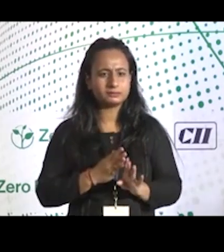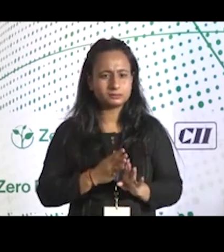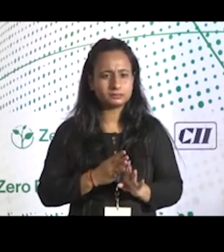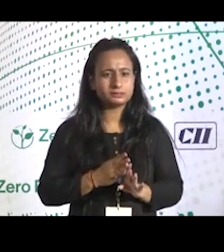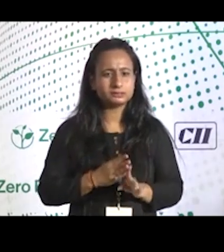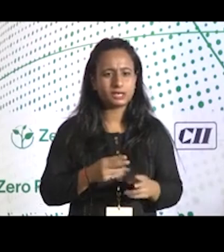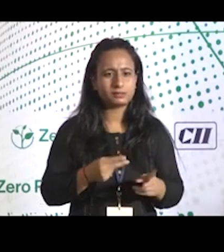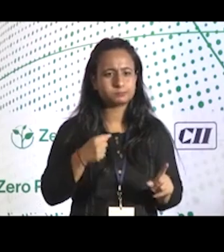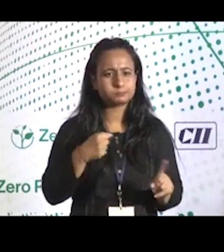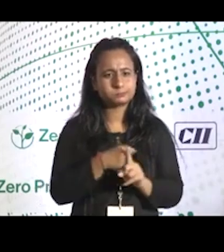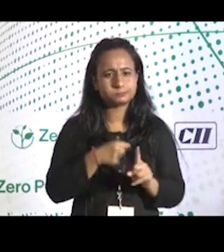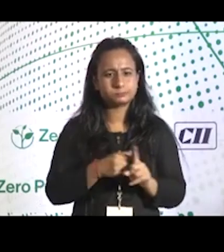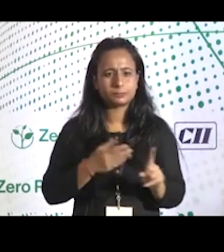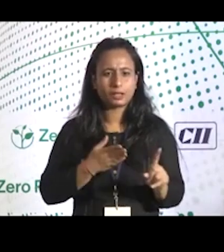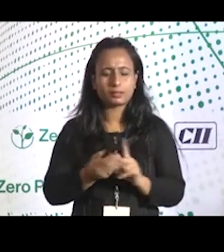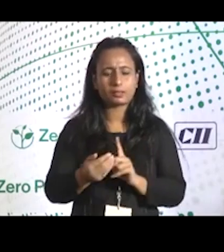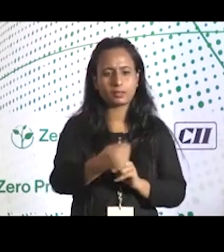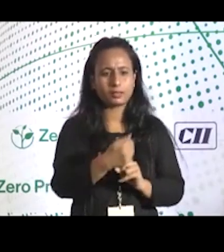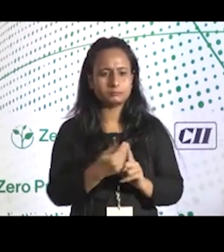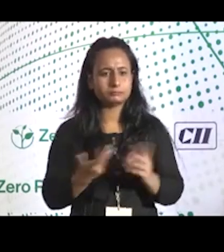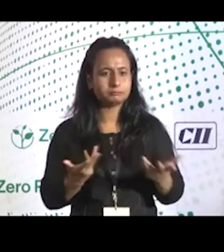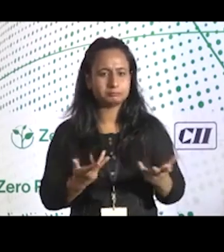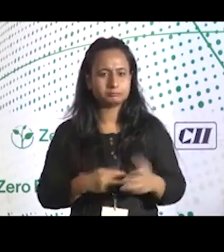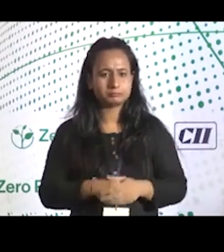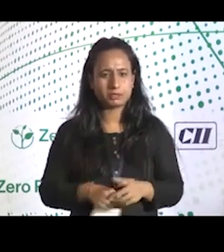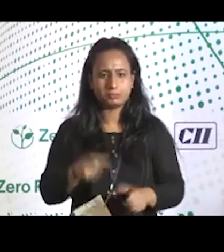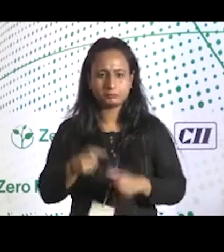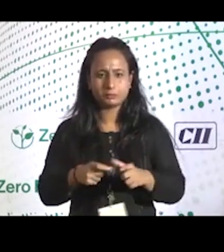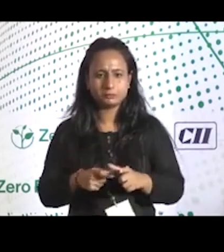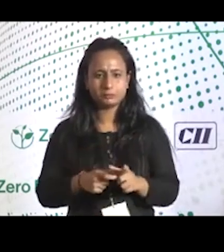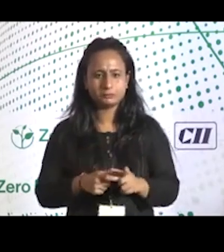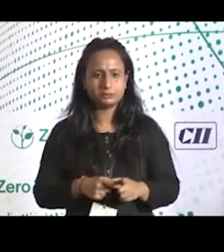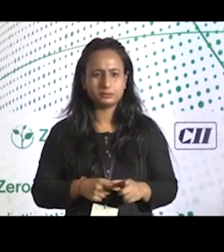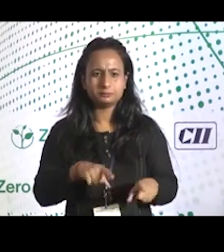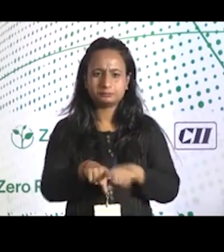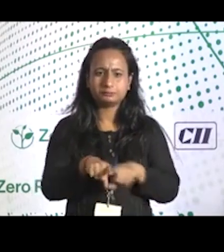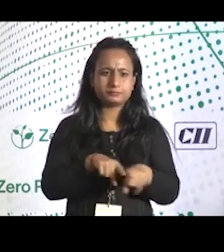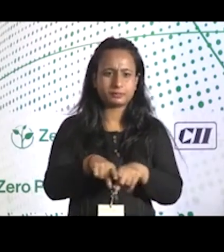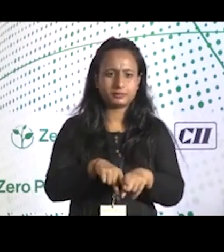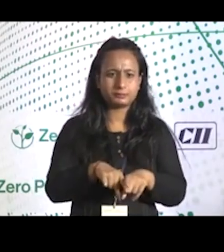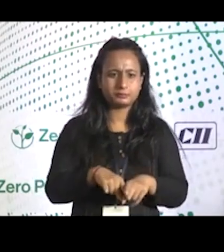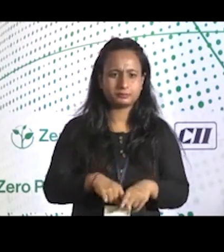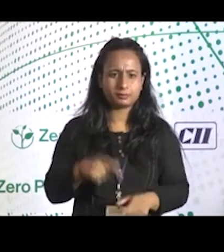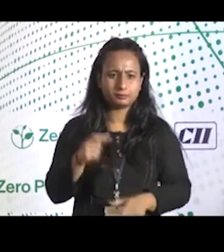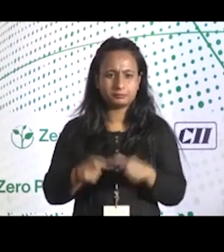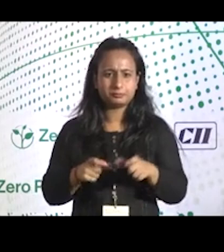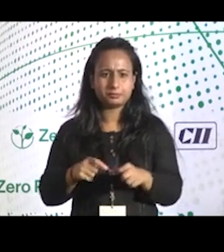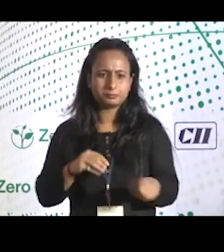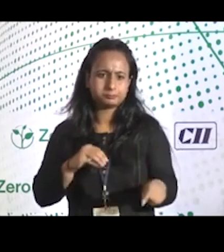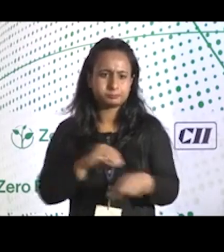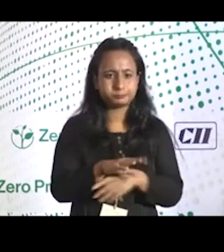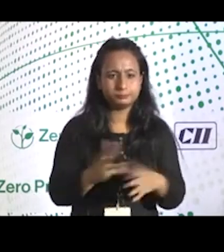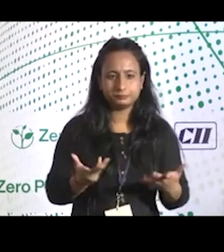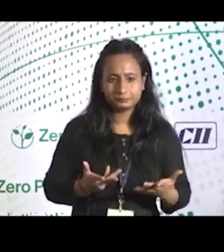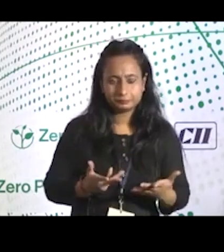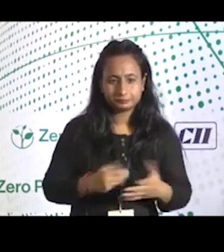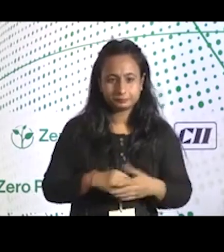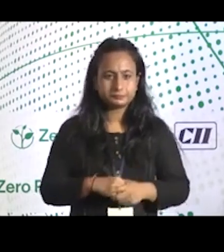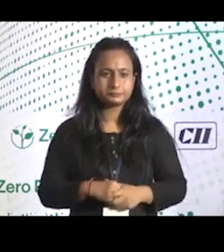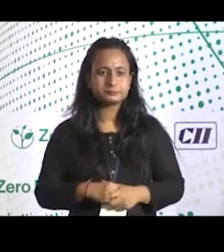And those are measurable. So how many people do you reach? How deeply do influence their lives? What does your inclusion score?